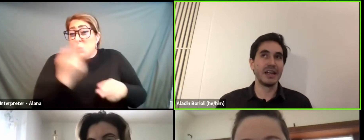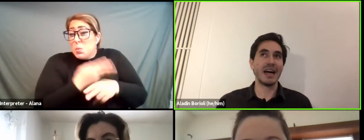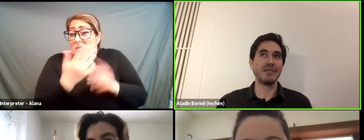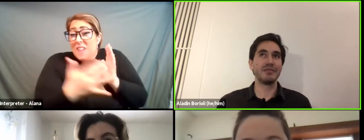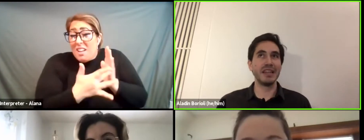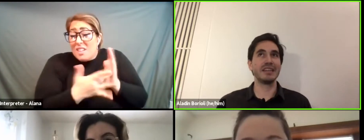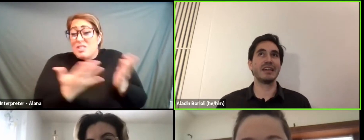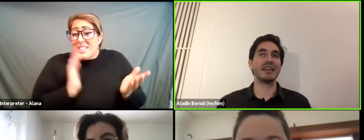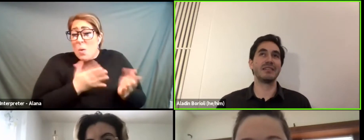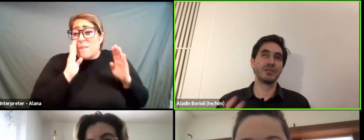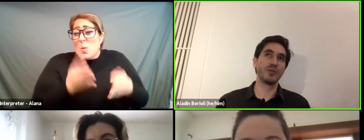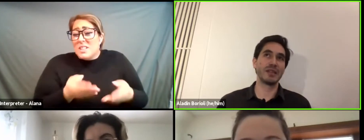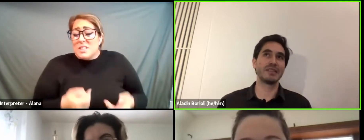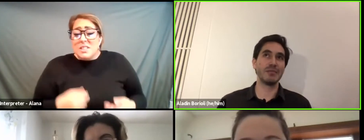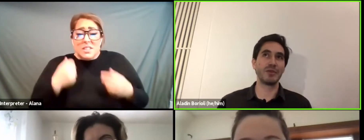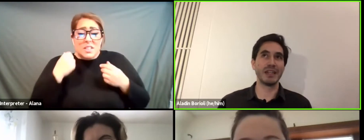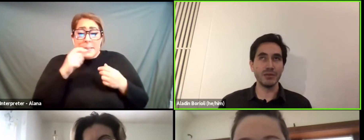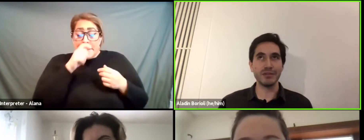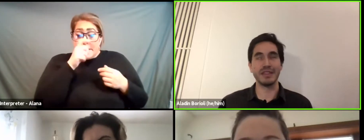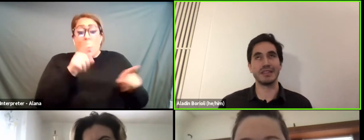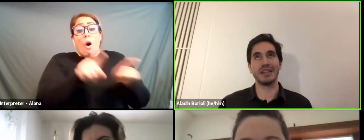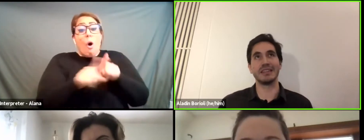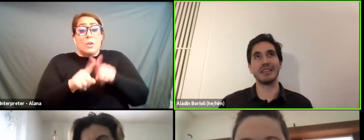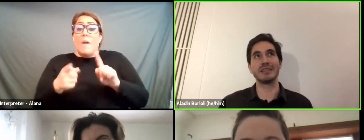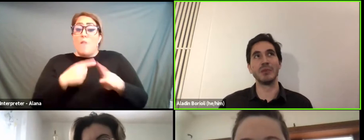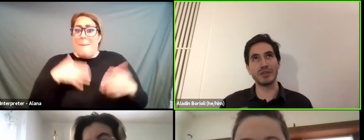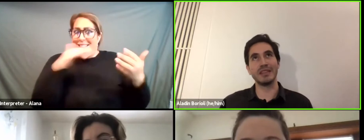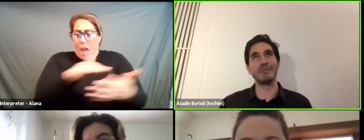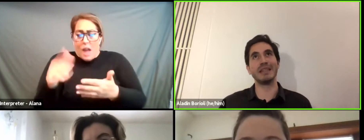I have the feeling that and also what stemmed from ethnography was that it's mostly based on